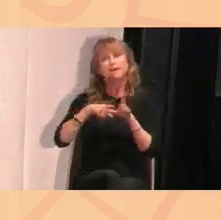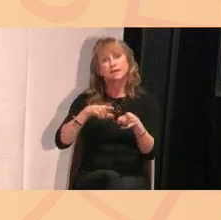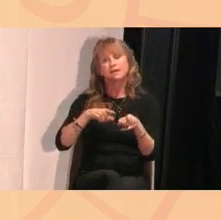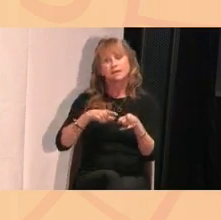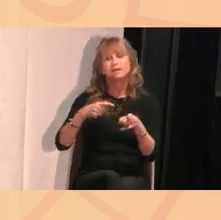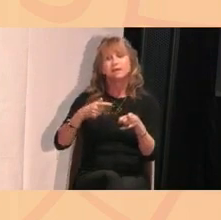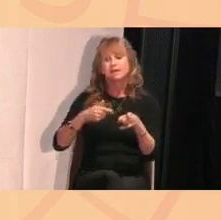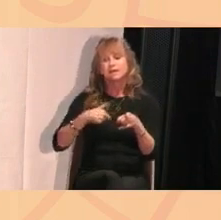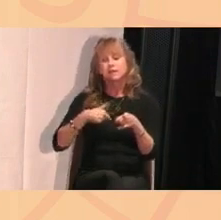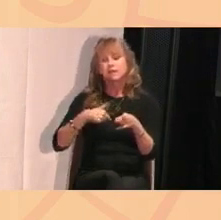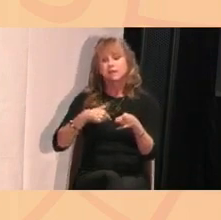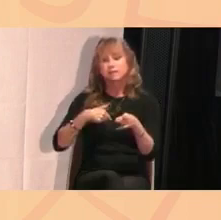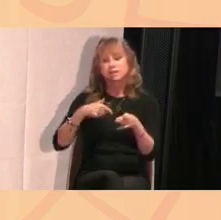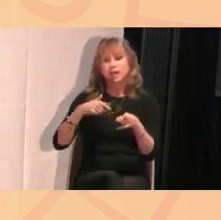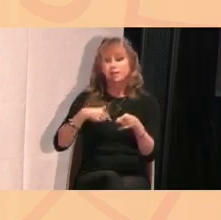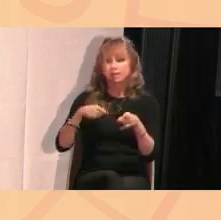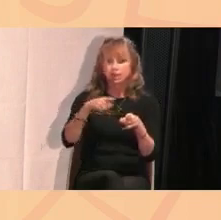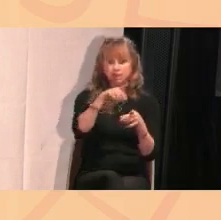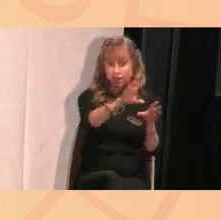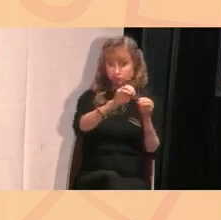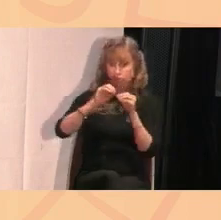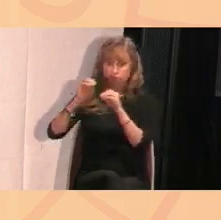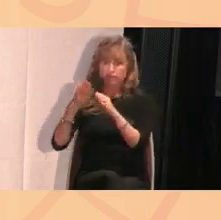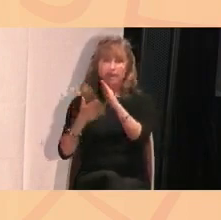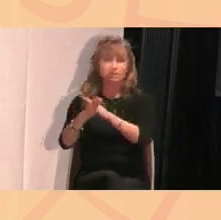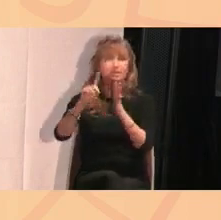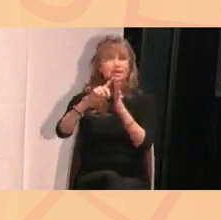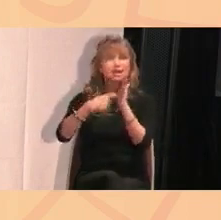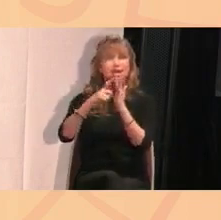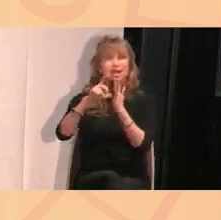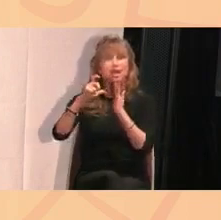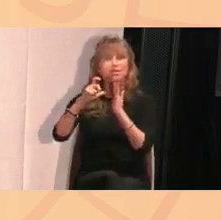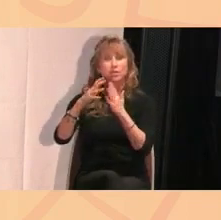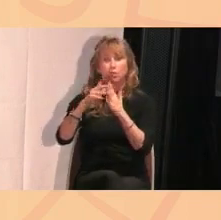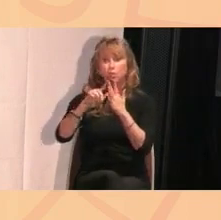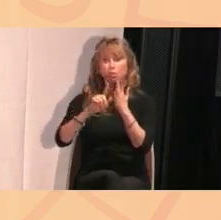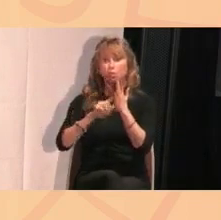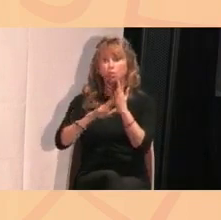We chose that title - I Shall Never Become a White Man- from Paddy